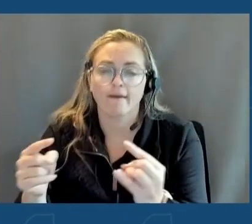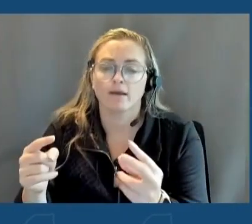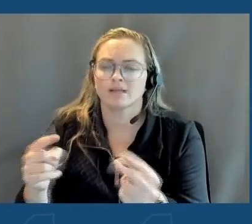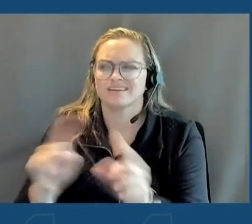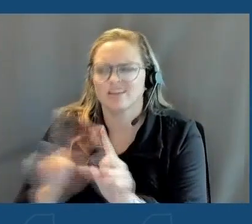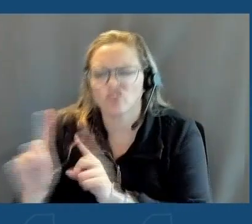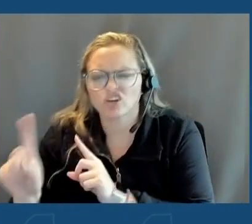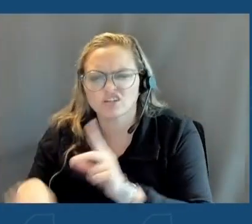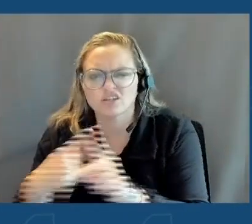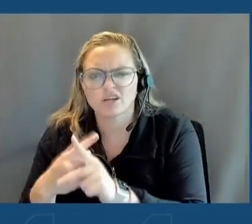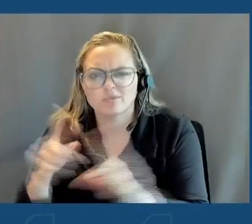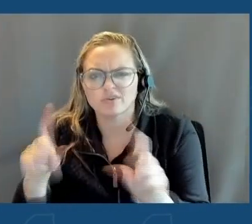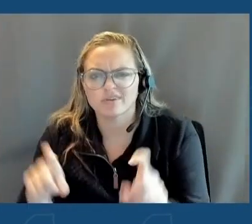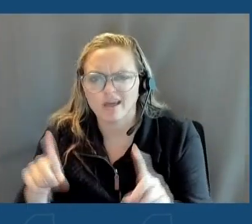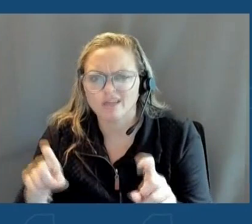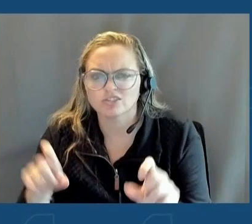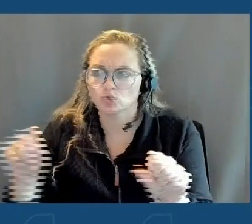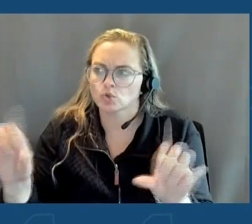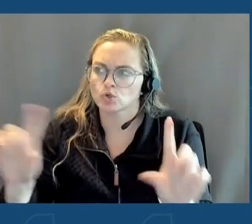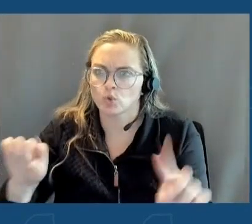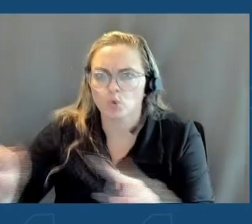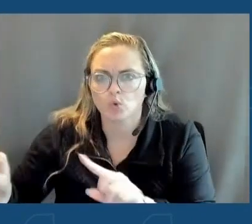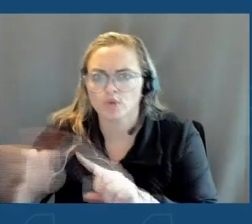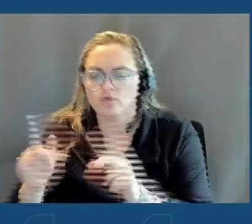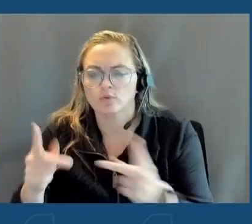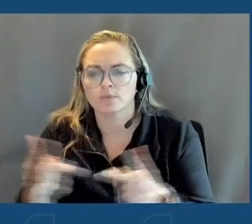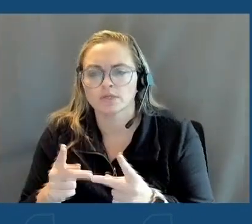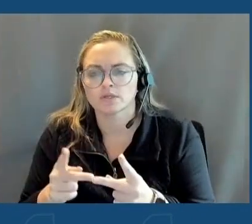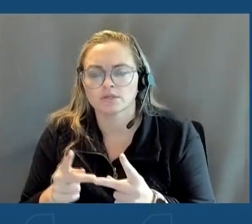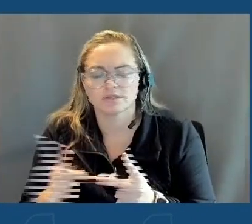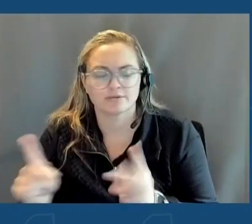REMEMBER THE TIME WHEN YOU GOT YOUR TEST AT THE DOCTOR'S OFFICE, OR ONE OF THOSE LARGE